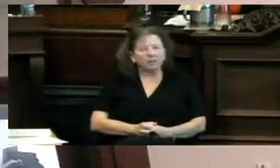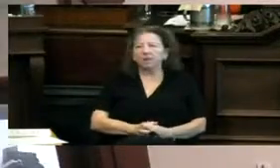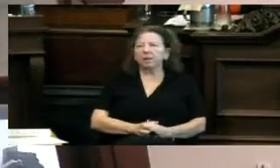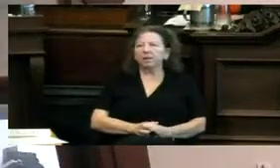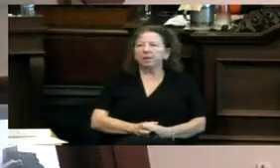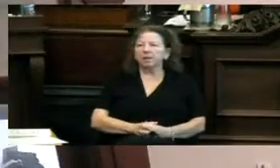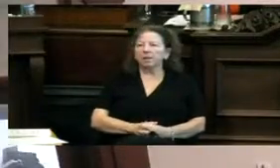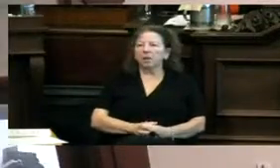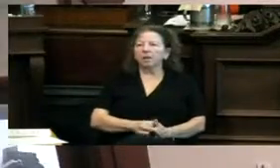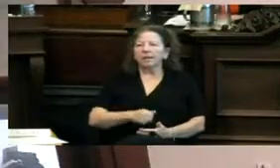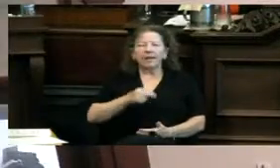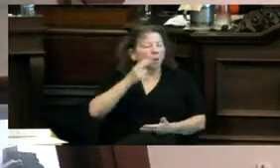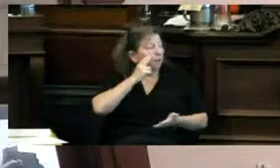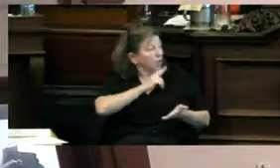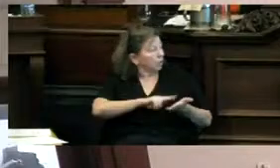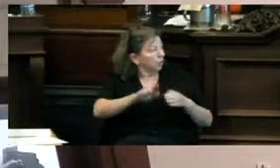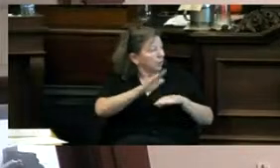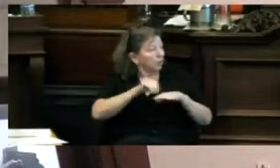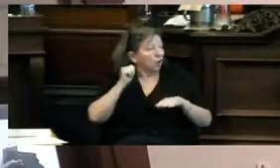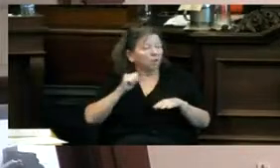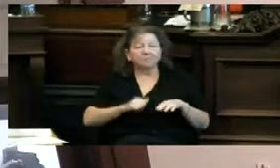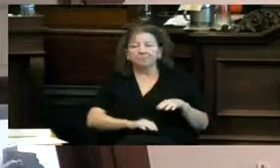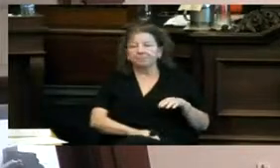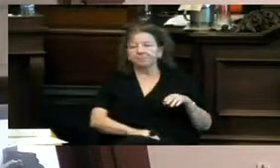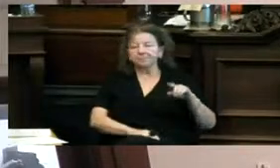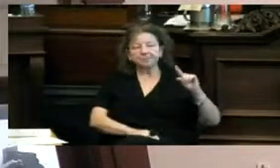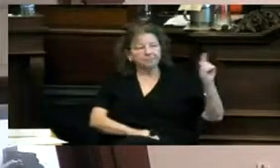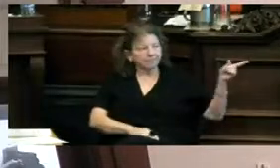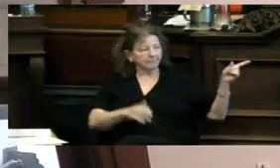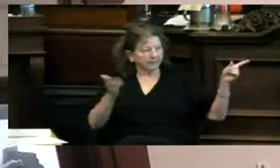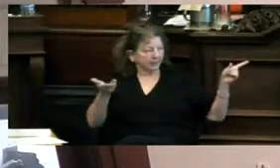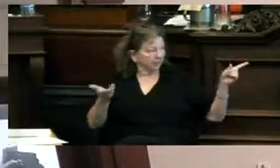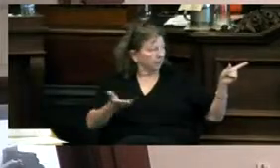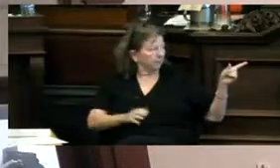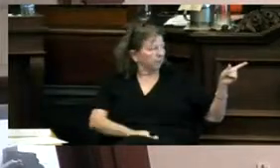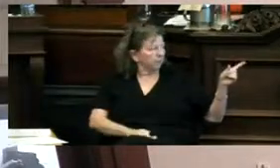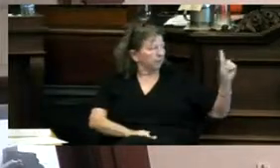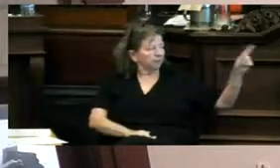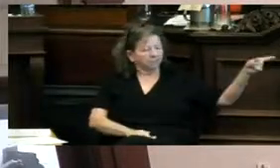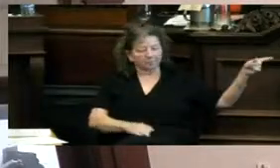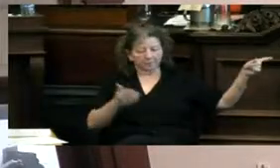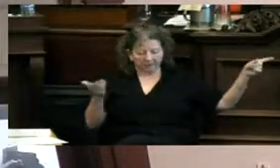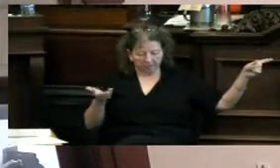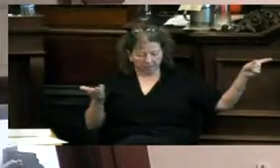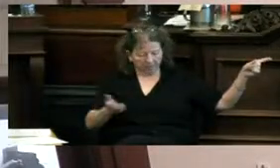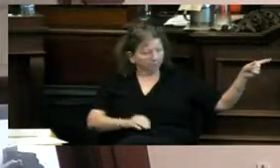see Hazel back with us. Madam Hazel. Madam clerk, would you